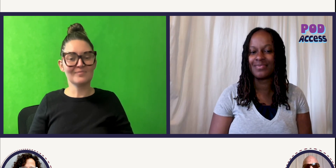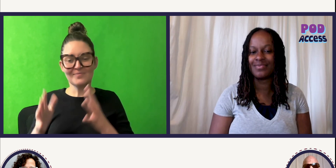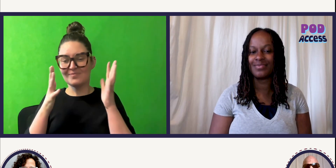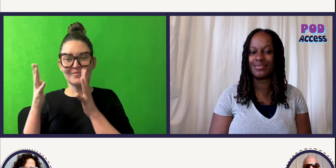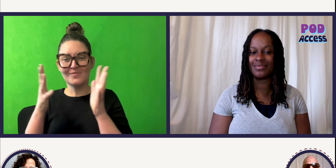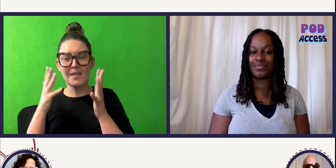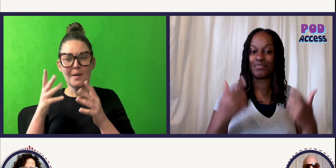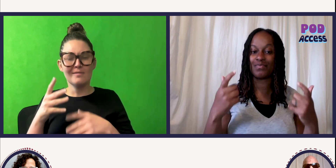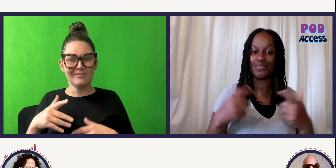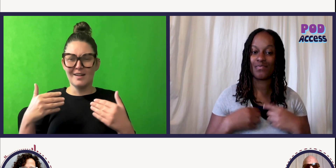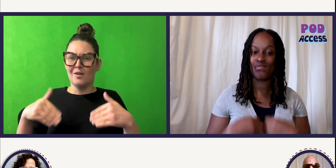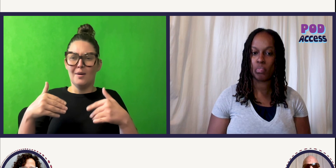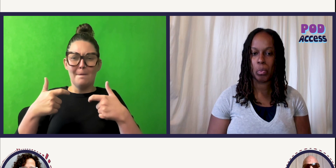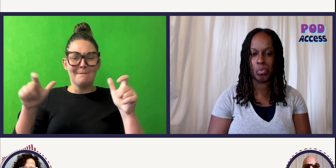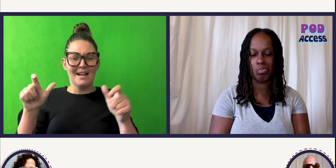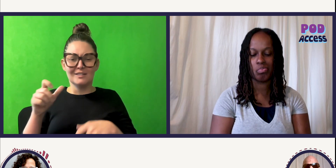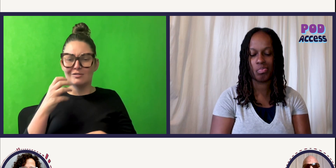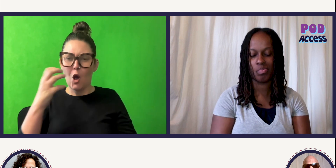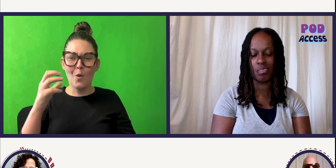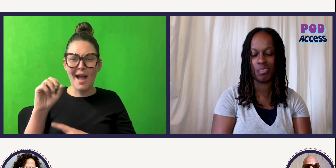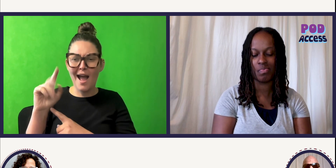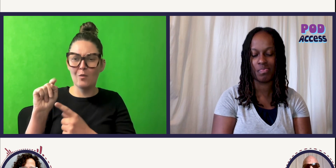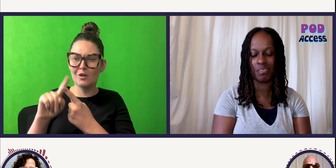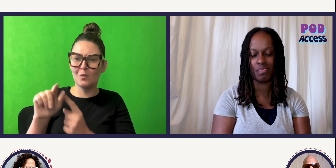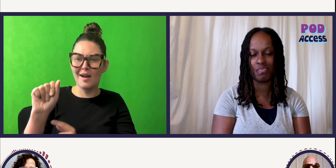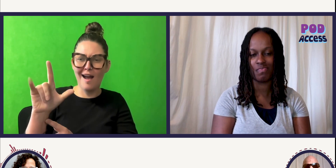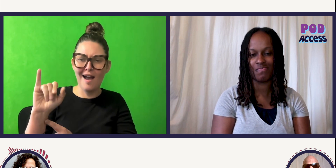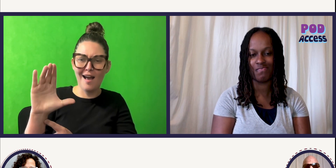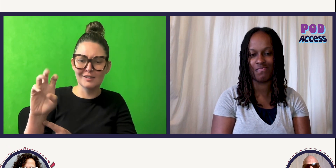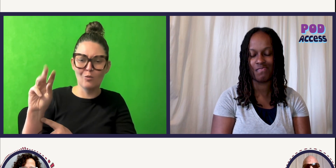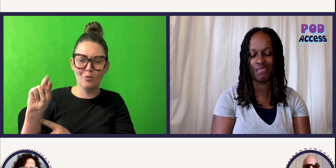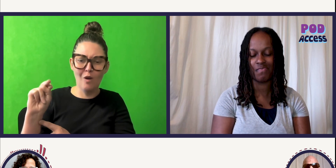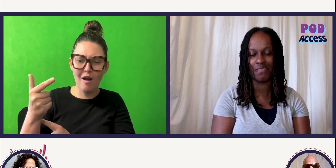Big shoutout to Alice Wong and the Disability Visibility Project